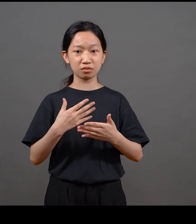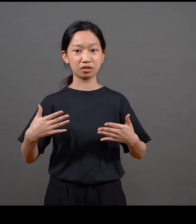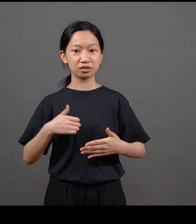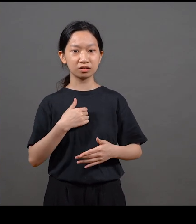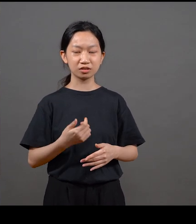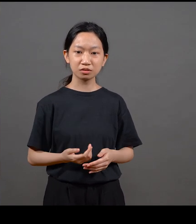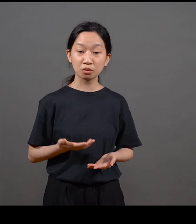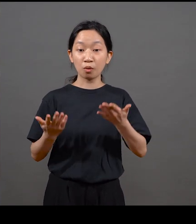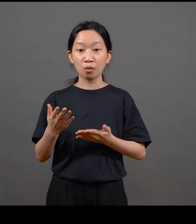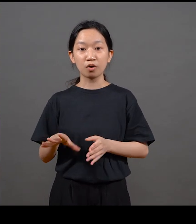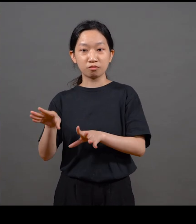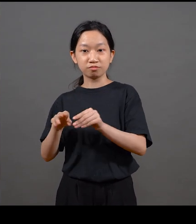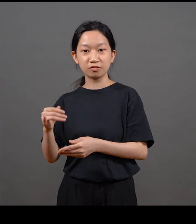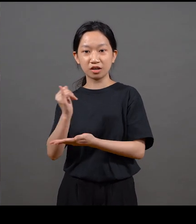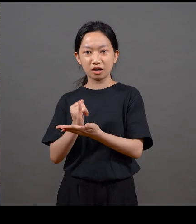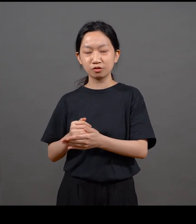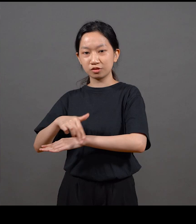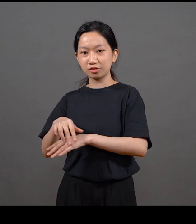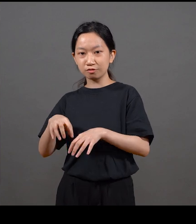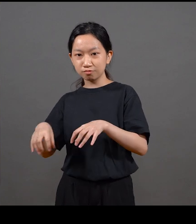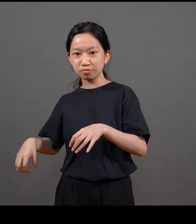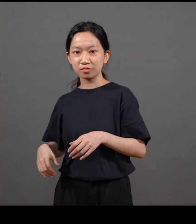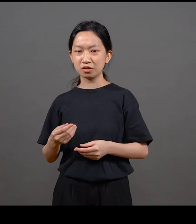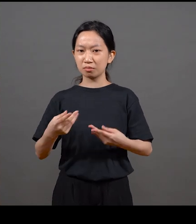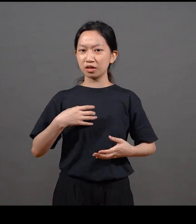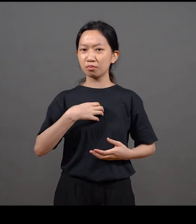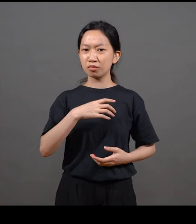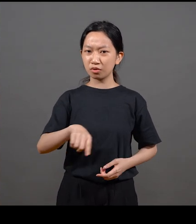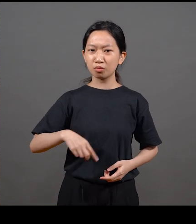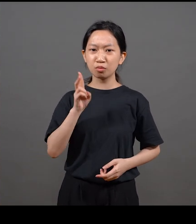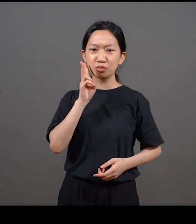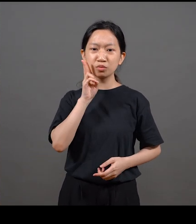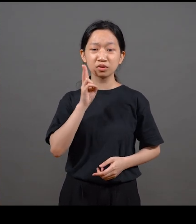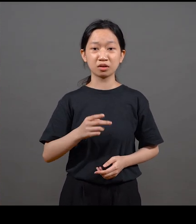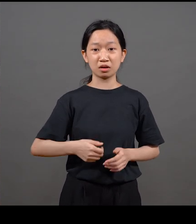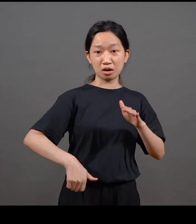or even hiring an interior designer like Joe D'Urso or even just focusing on a particular kind of art and design collection